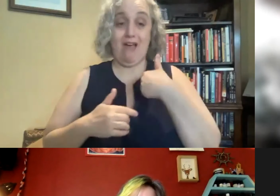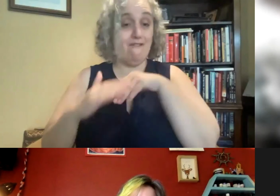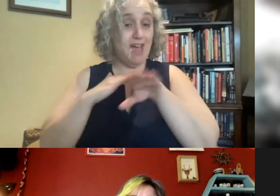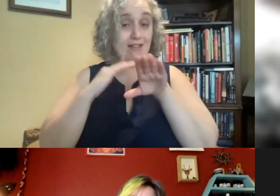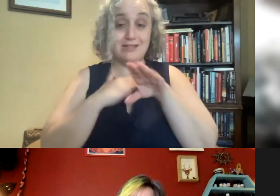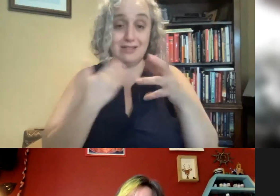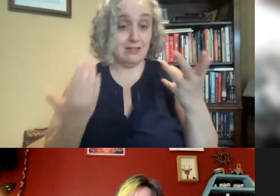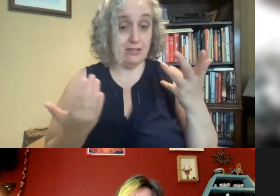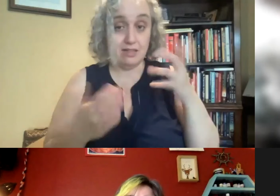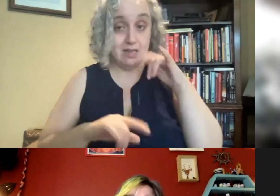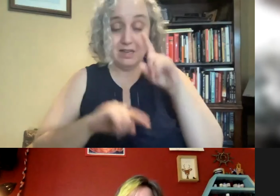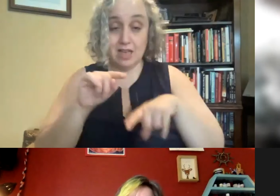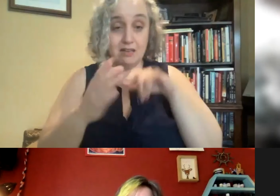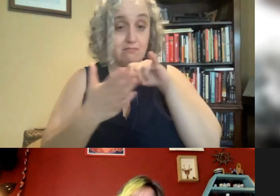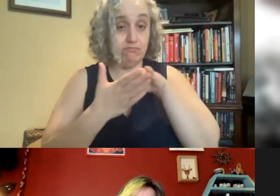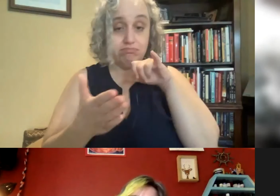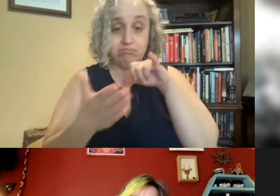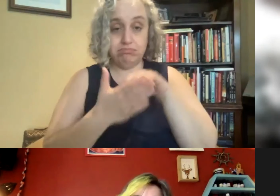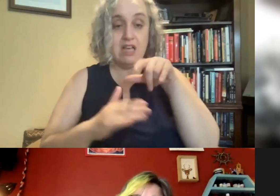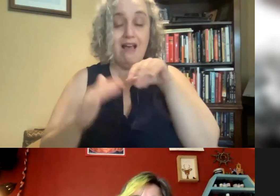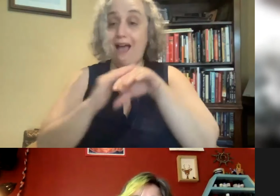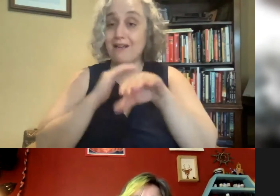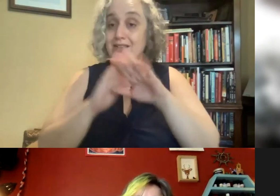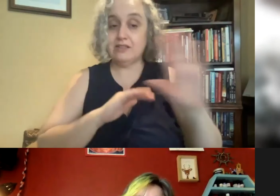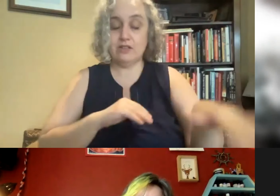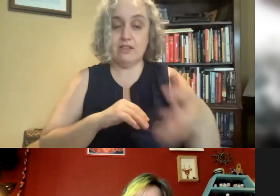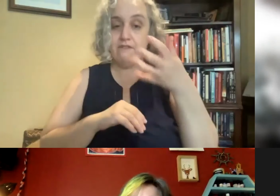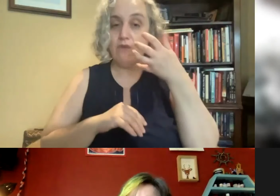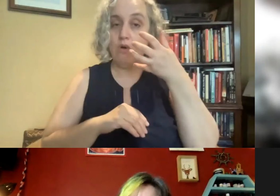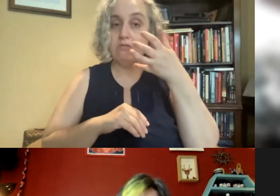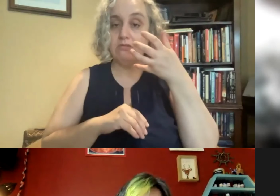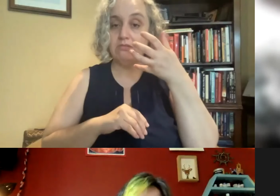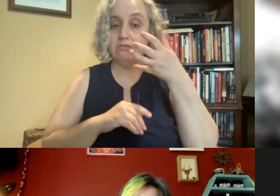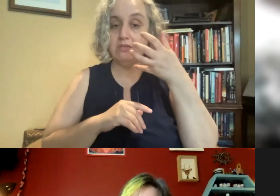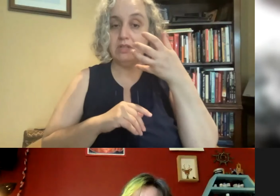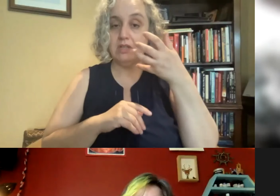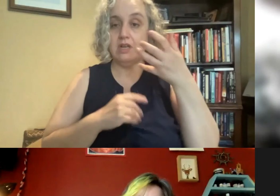who it's hard to access the phones, and that facial recognition makes it super easy to